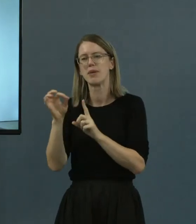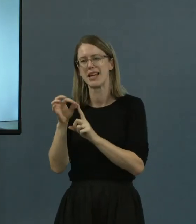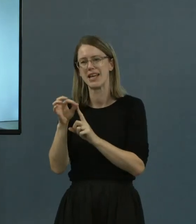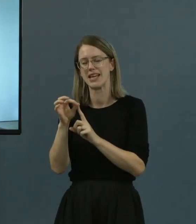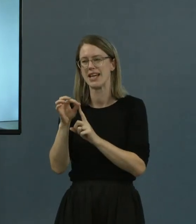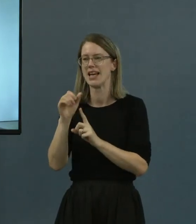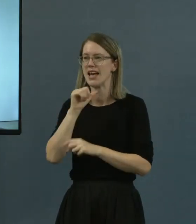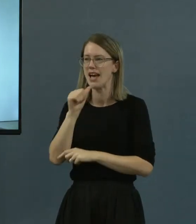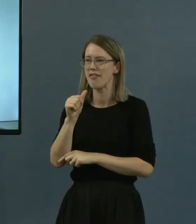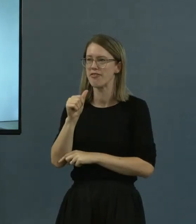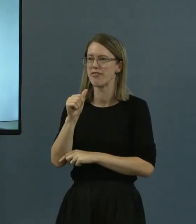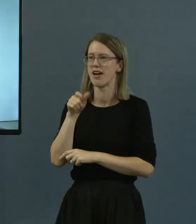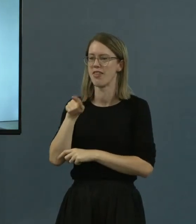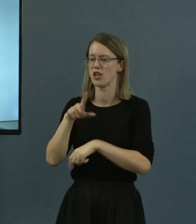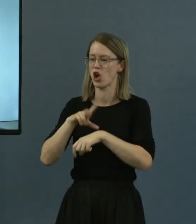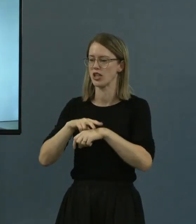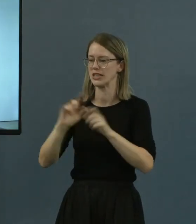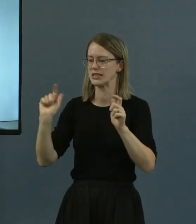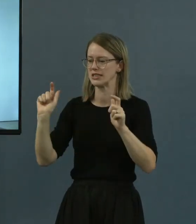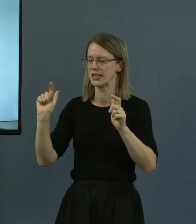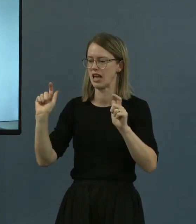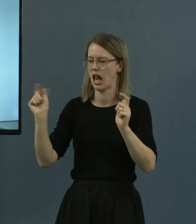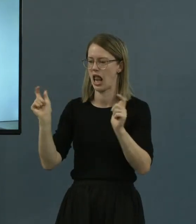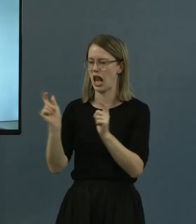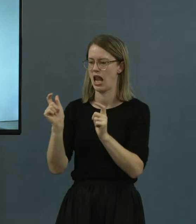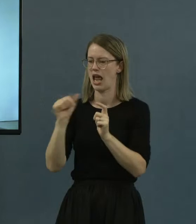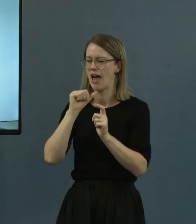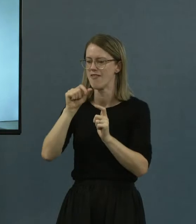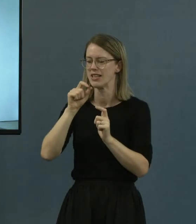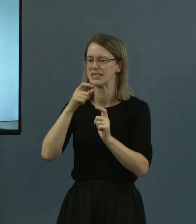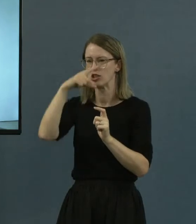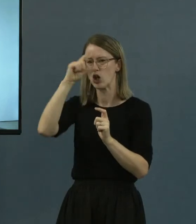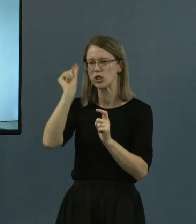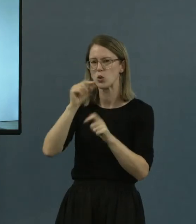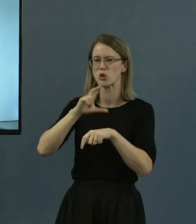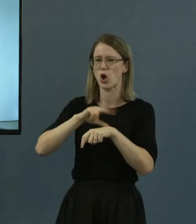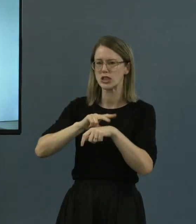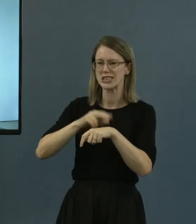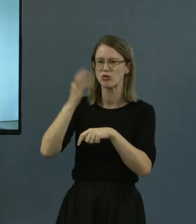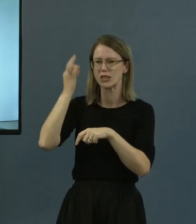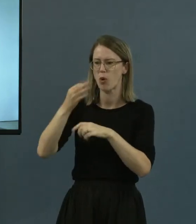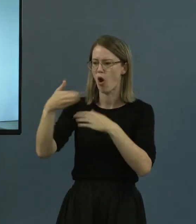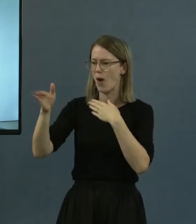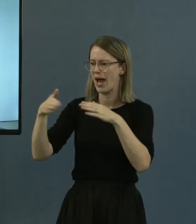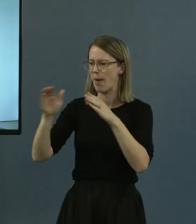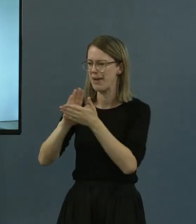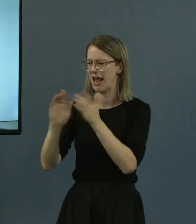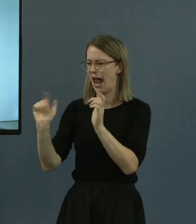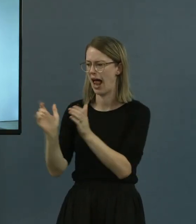with, so it doesn't take many people off to have a significant impact, but general